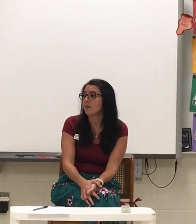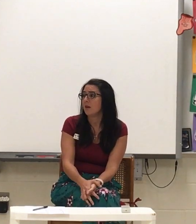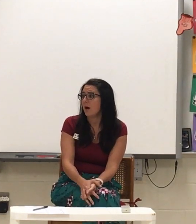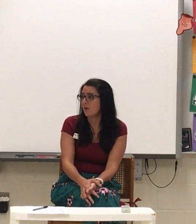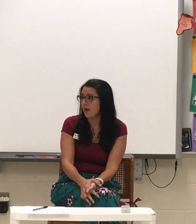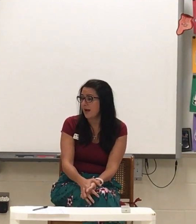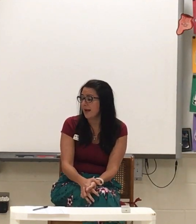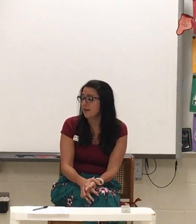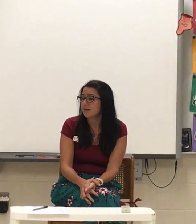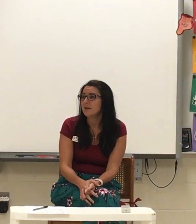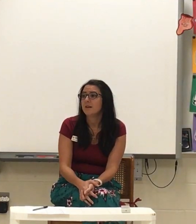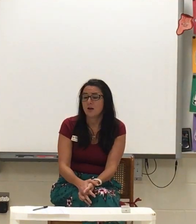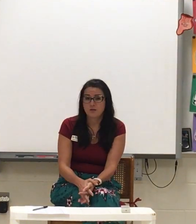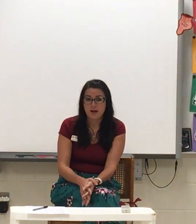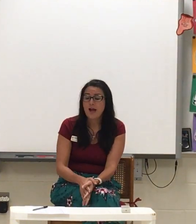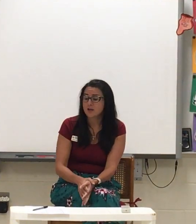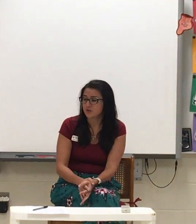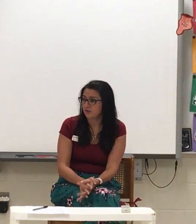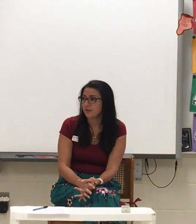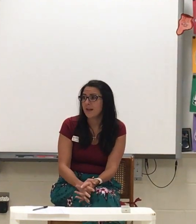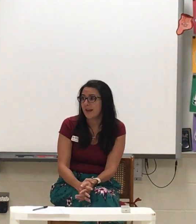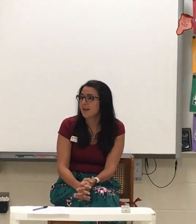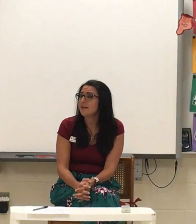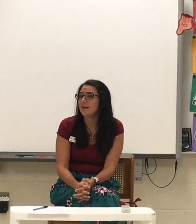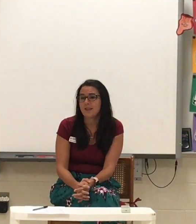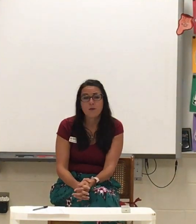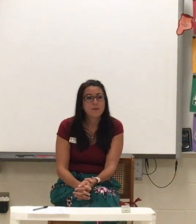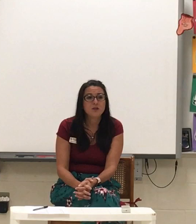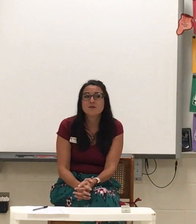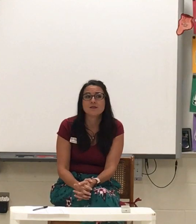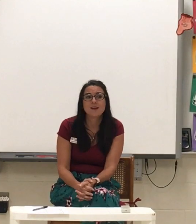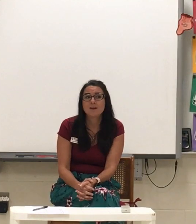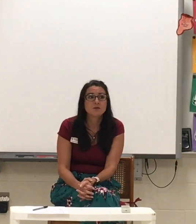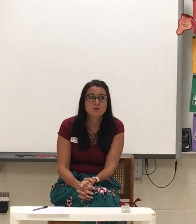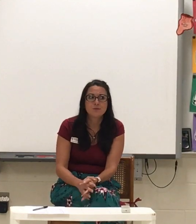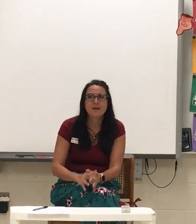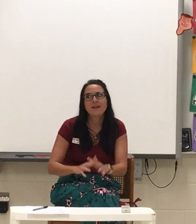okay okay I certainly can and now we'll be using the language which would be